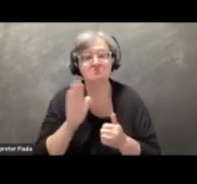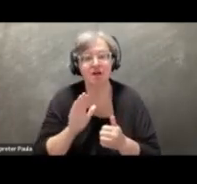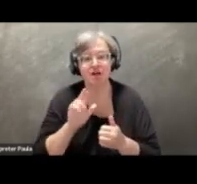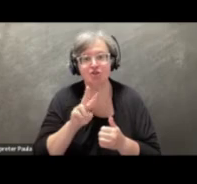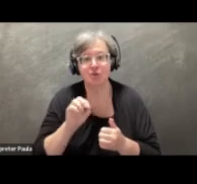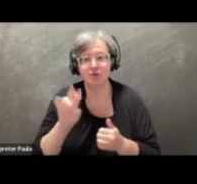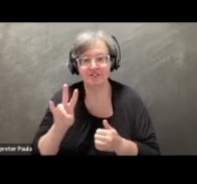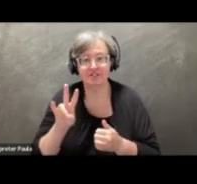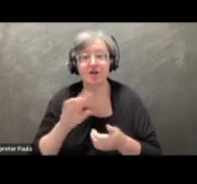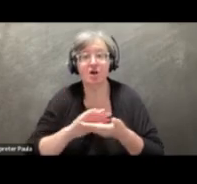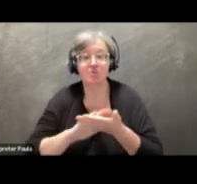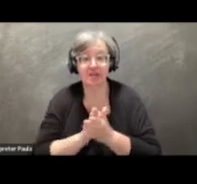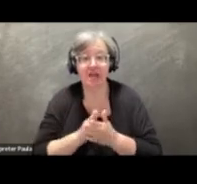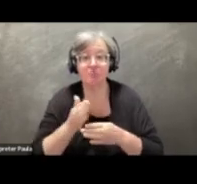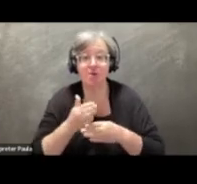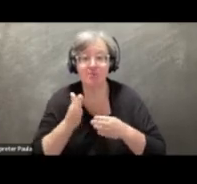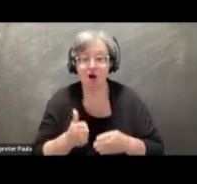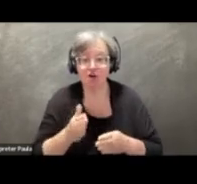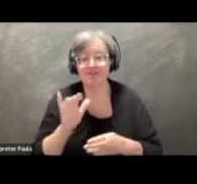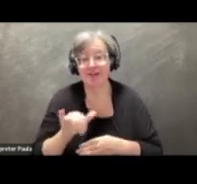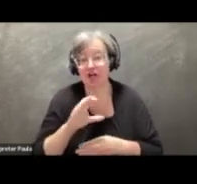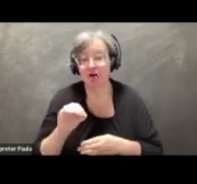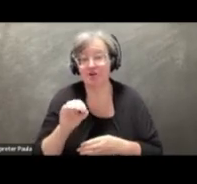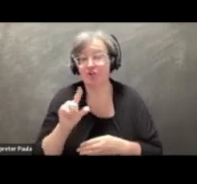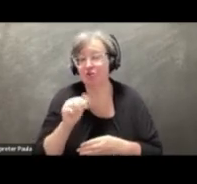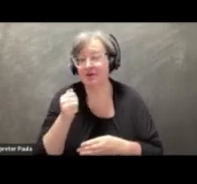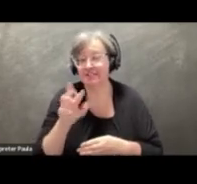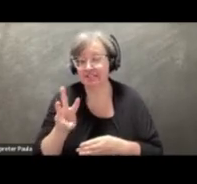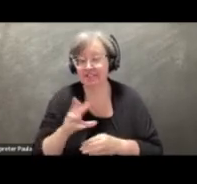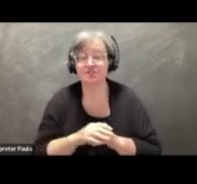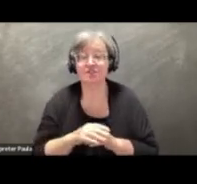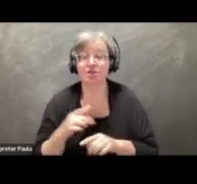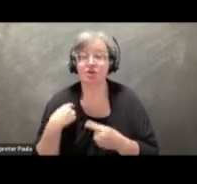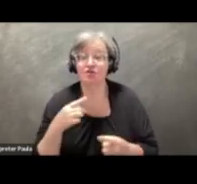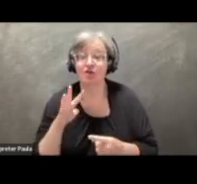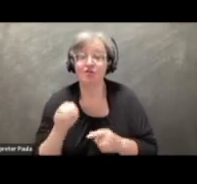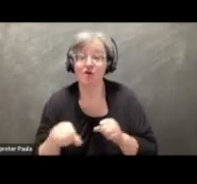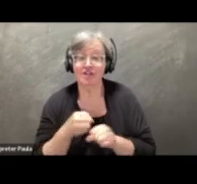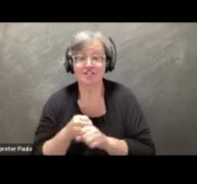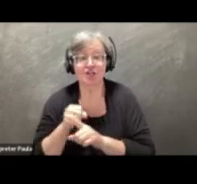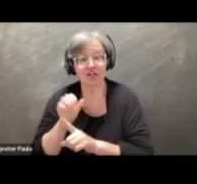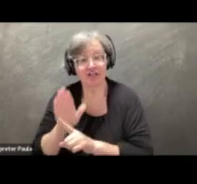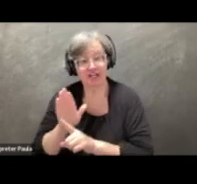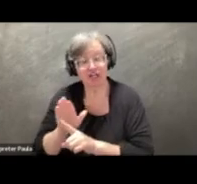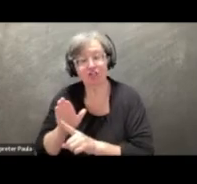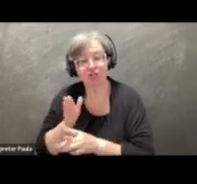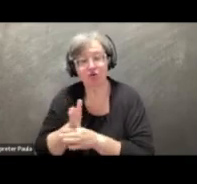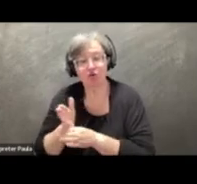company in 2016. Over the past 40 years, his career has focused on building person-centered